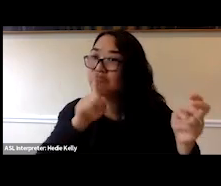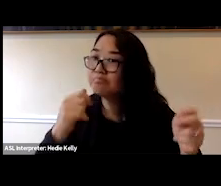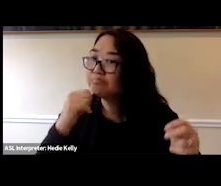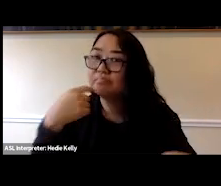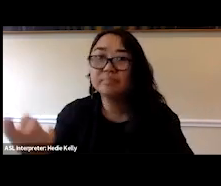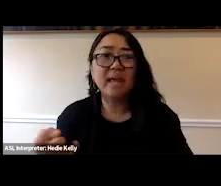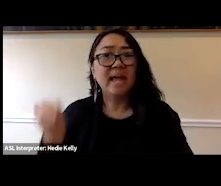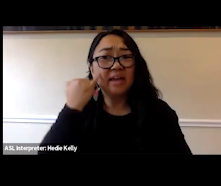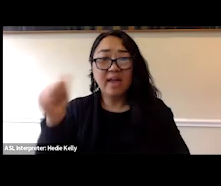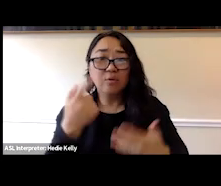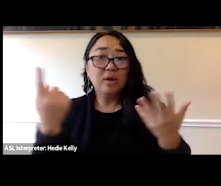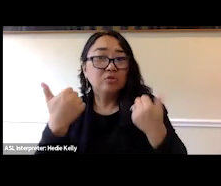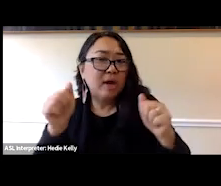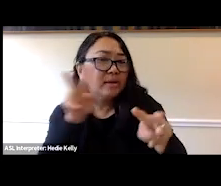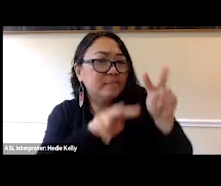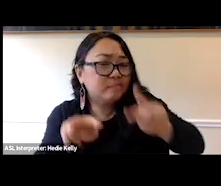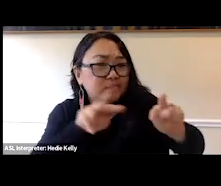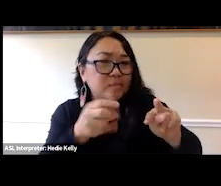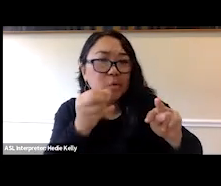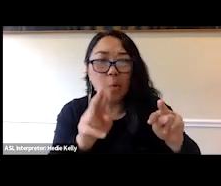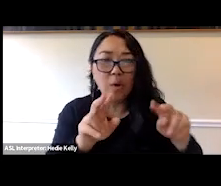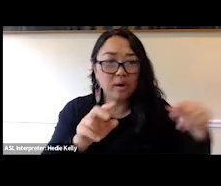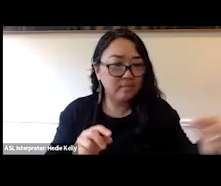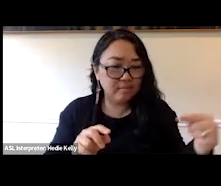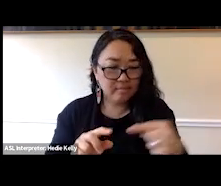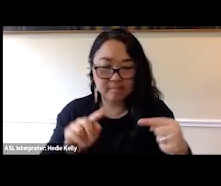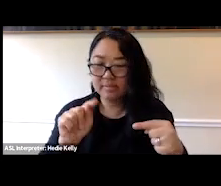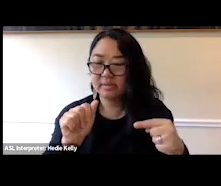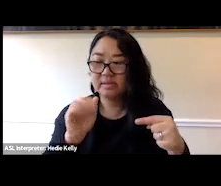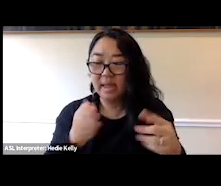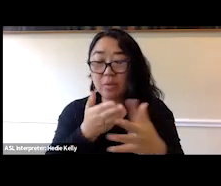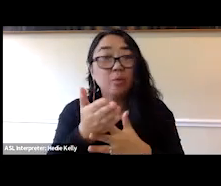through this content is going to have a very difficult time. And it's almost guaranteed that they